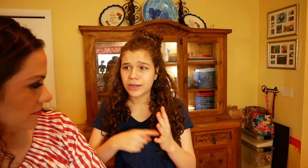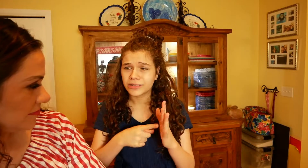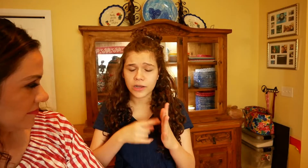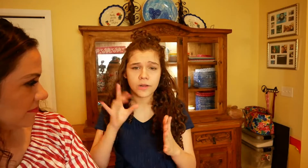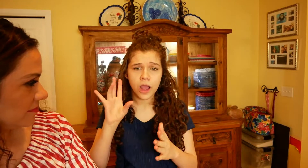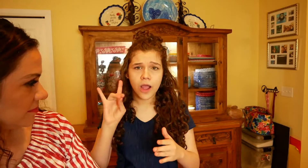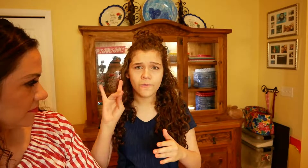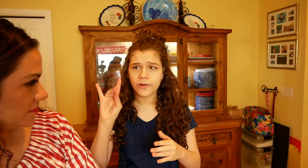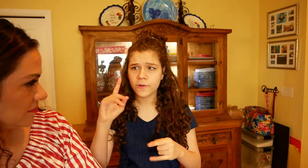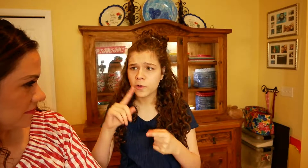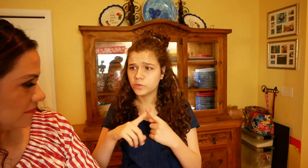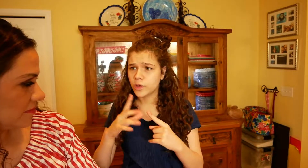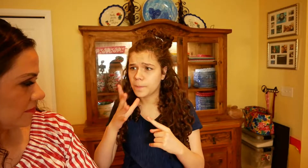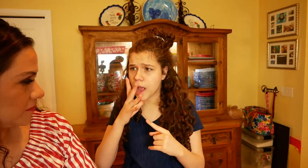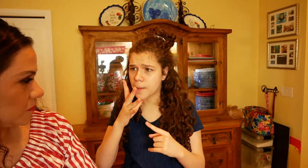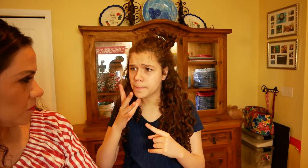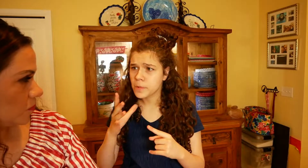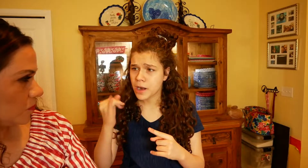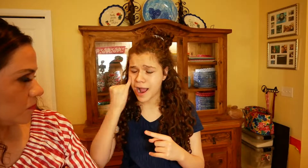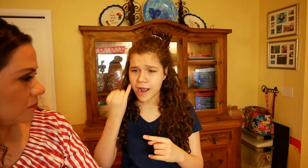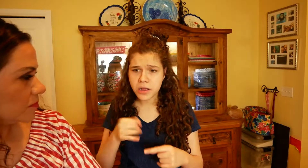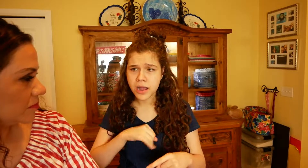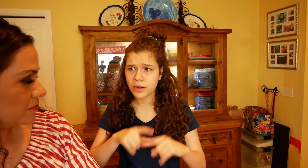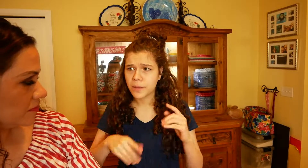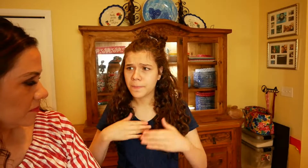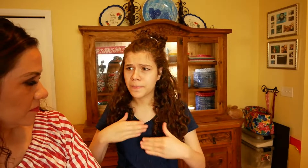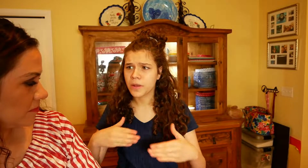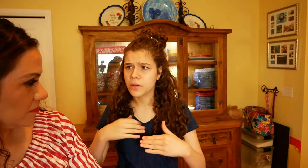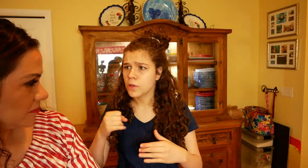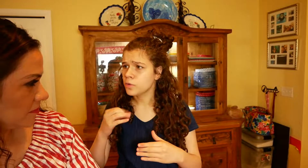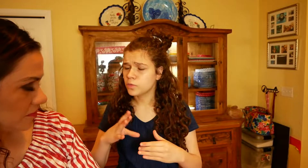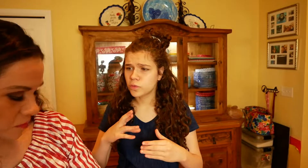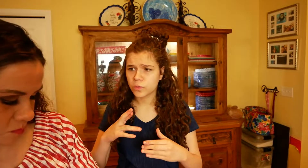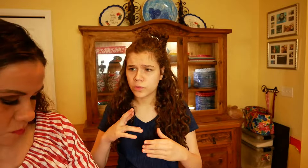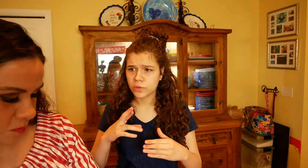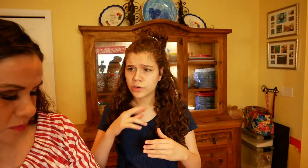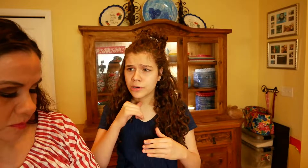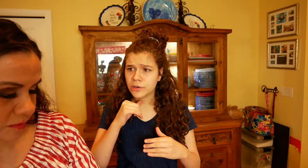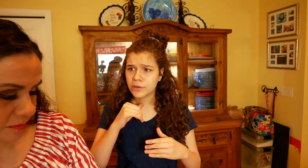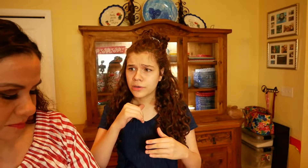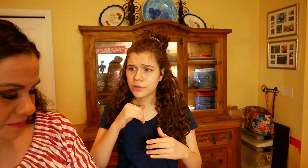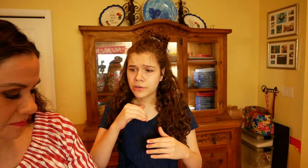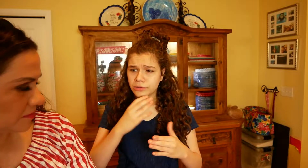helps calm me down and sometimes he can bark at my mom if i'm not breathing or something